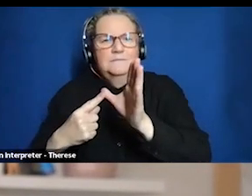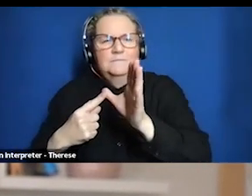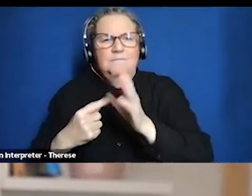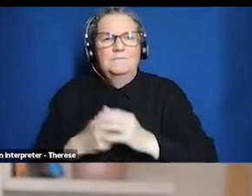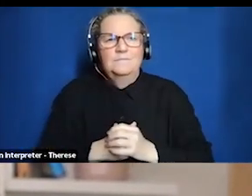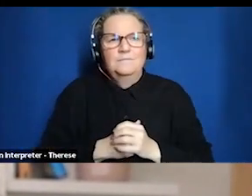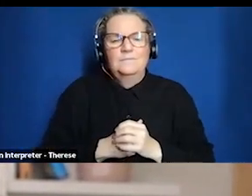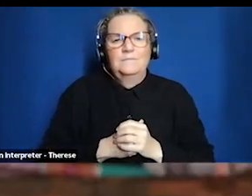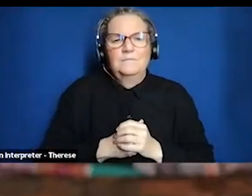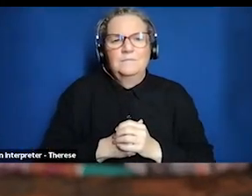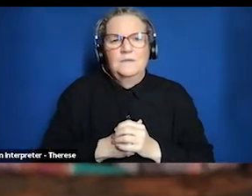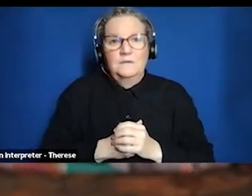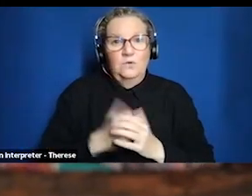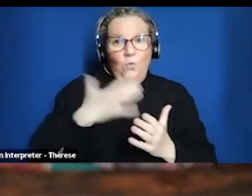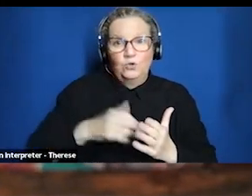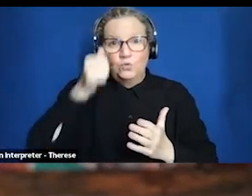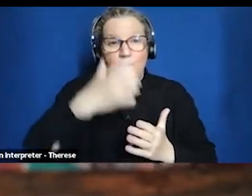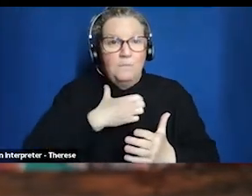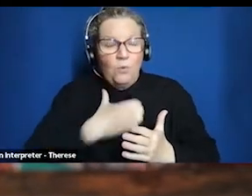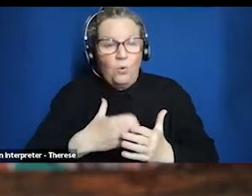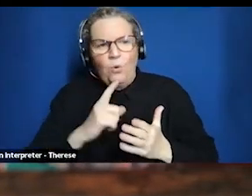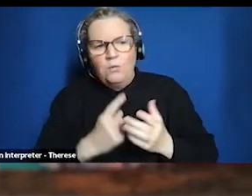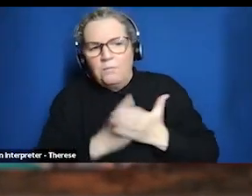To stay informed about the progress of the National Disability Data